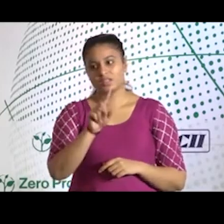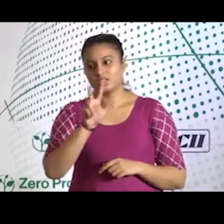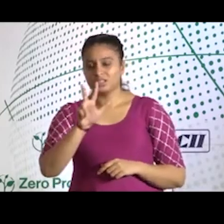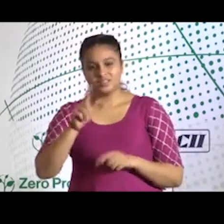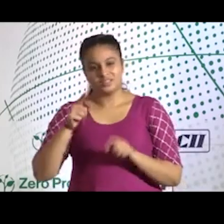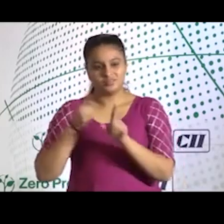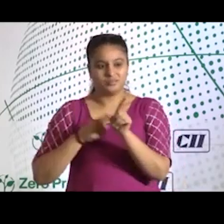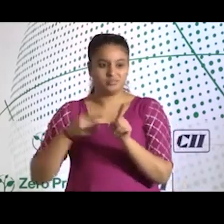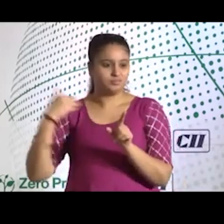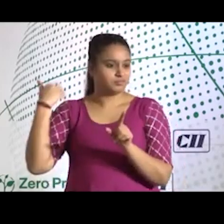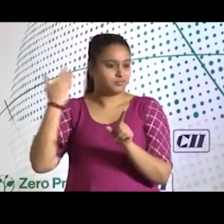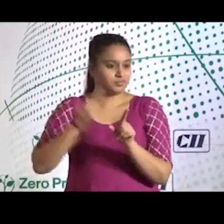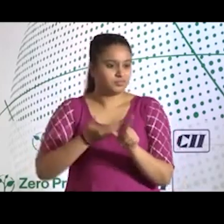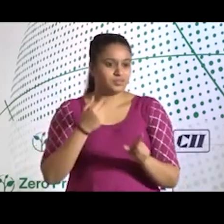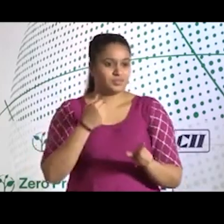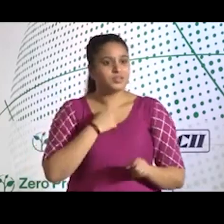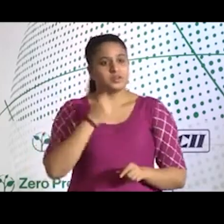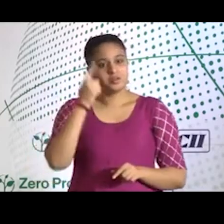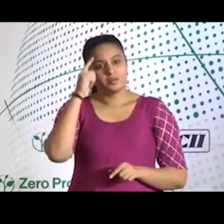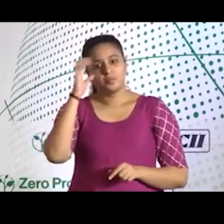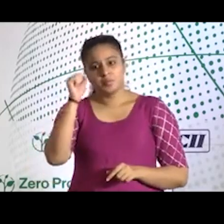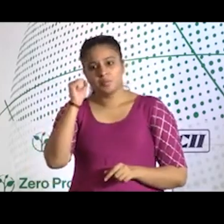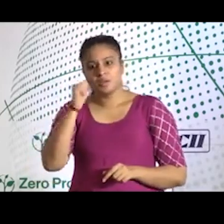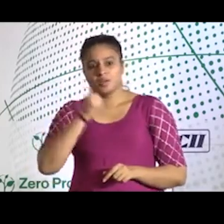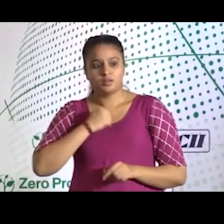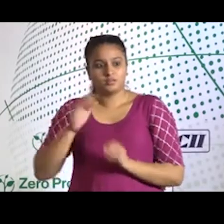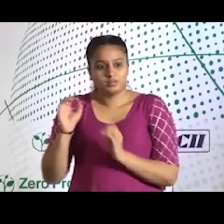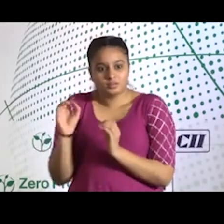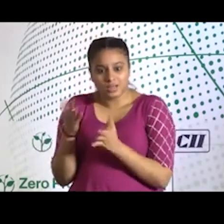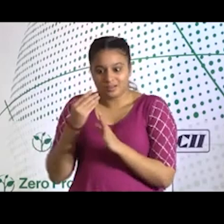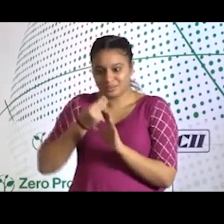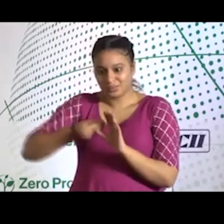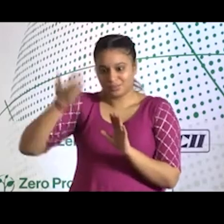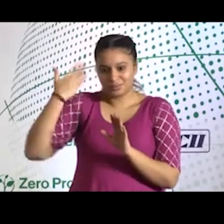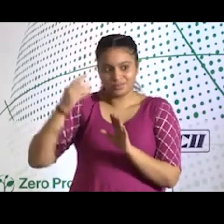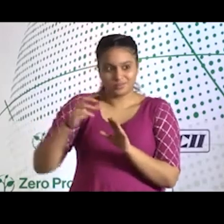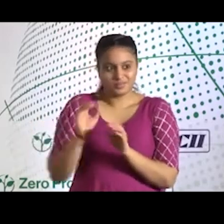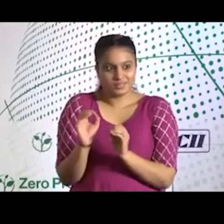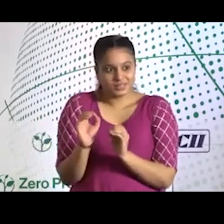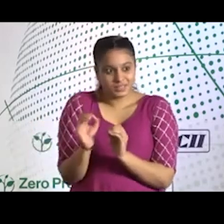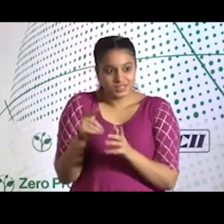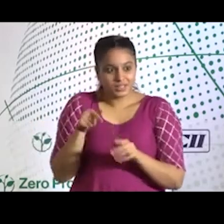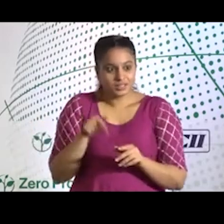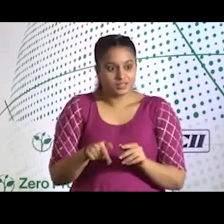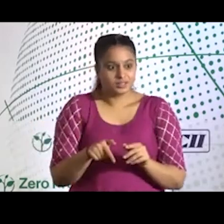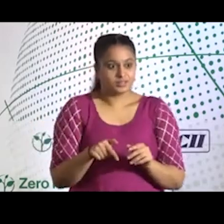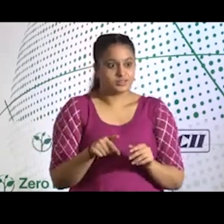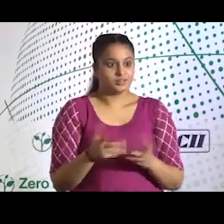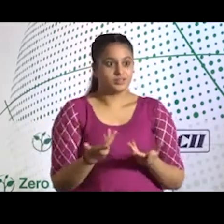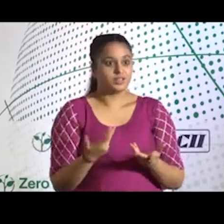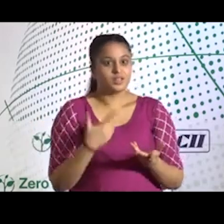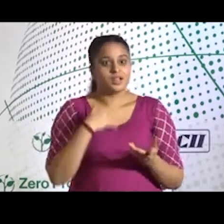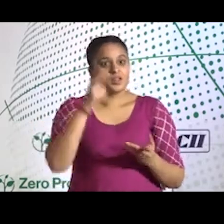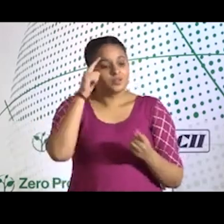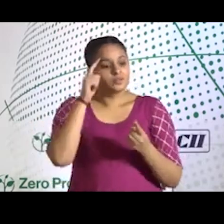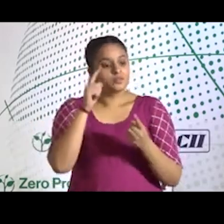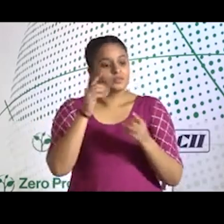and I remember when I had started this journey, it was with the intent of hiring